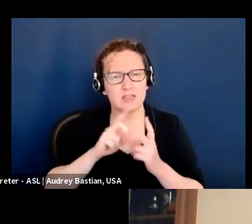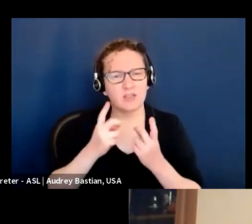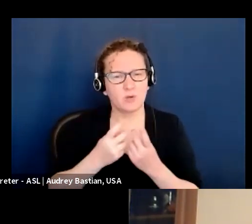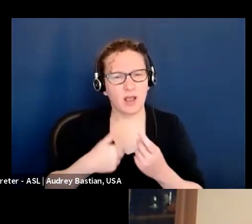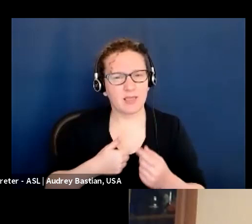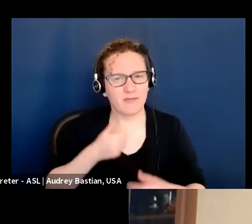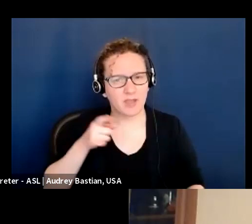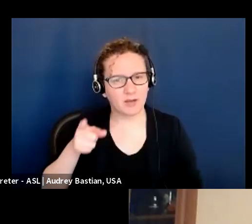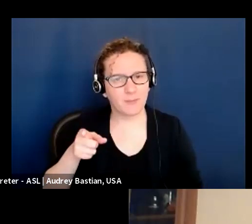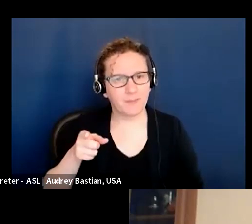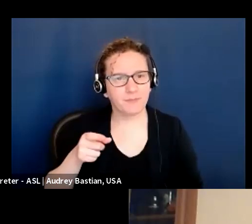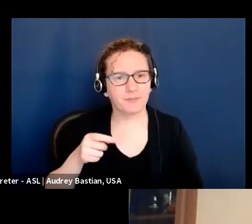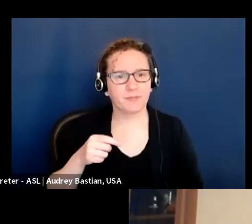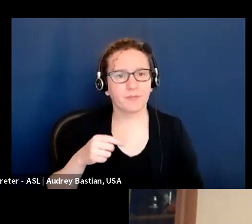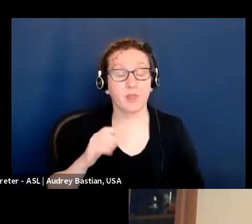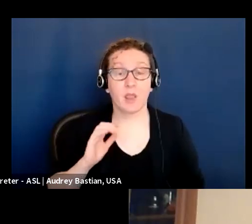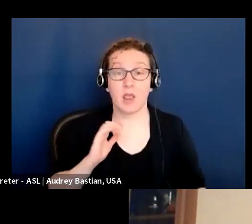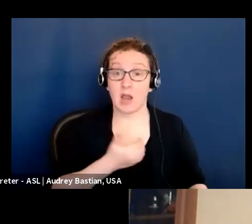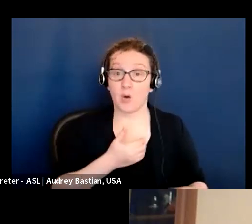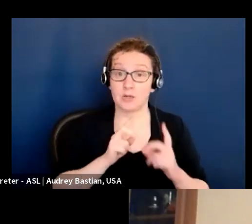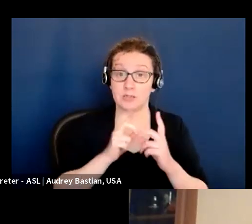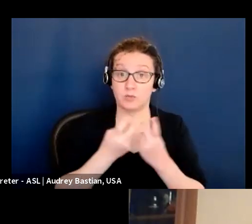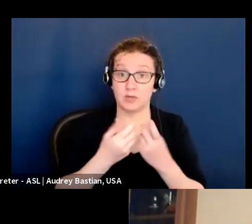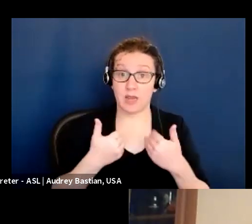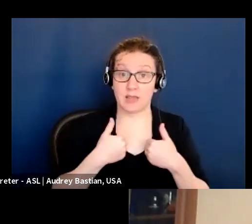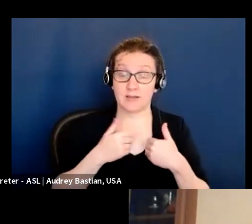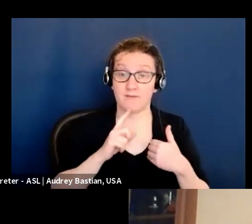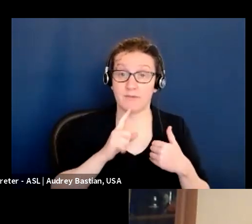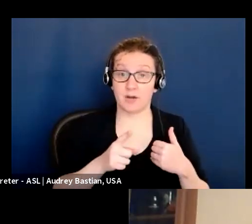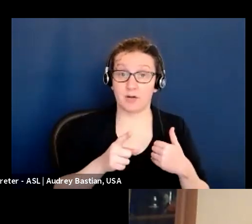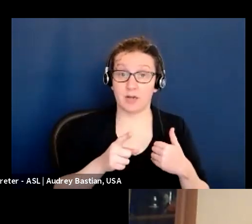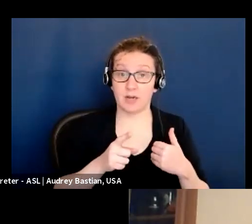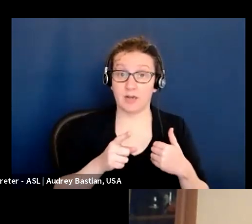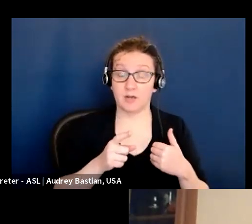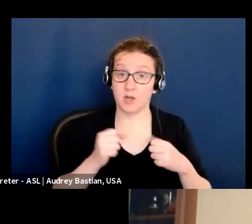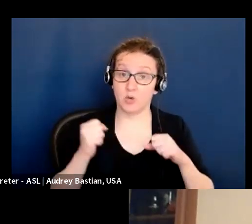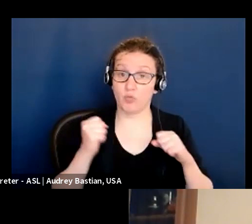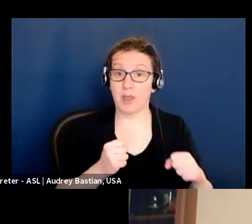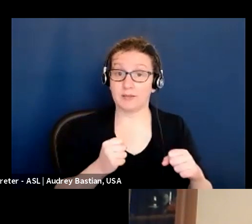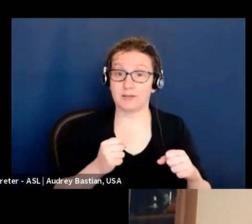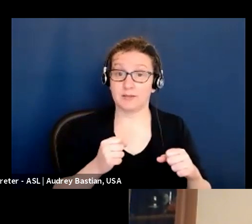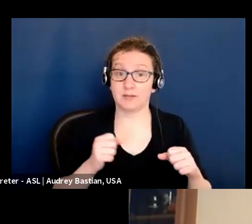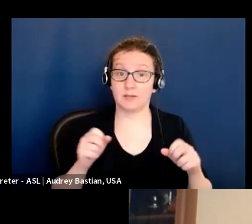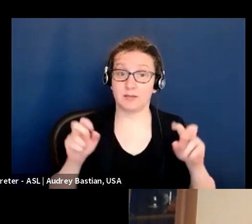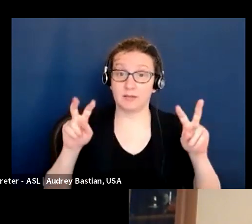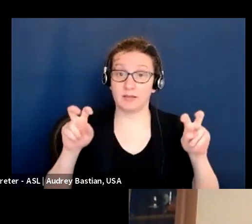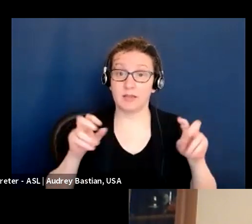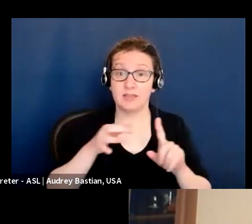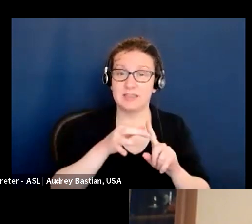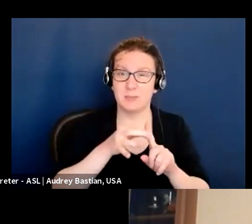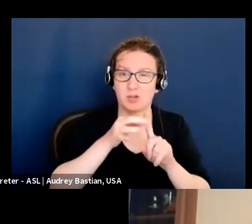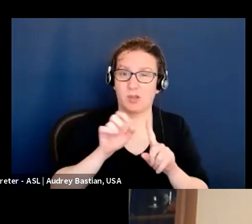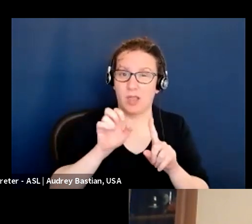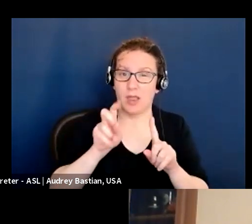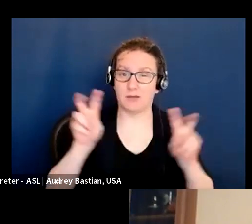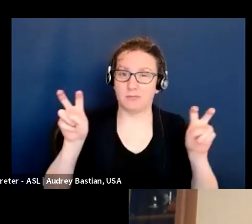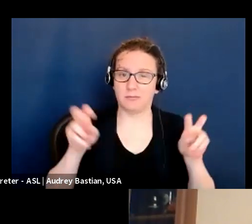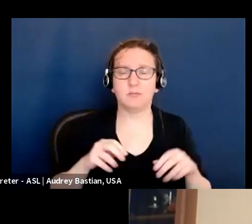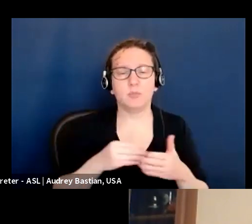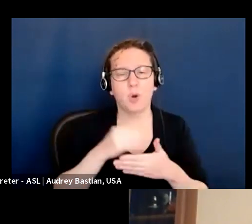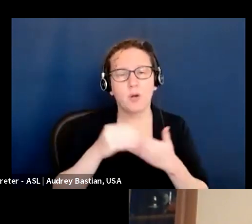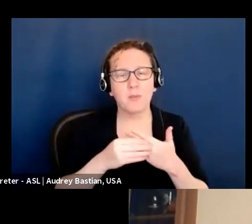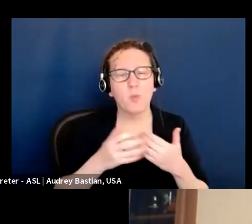And so our district has a very robust "special ed" program. And I just want to bring more resources.